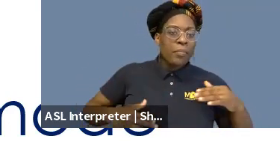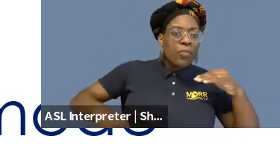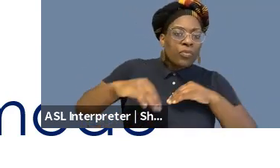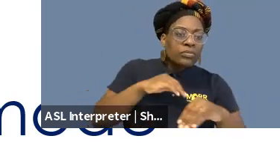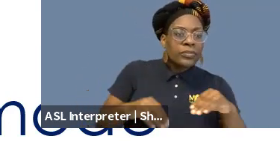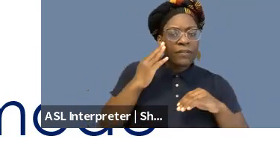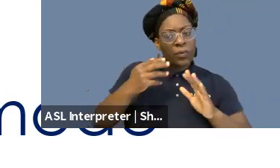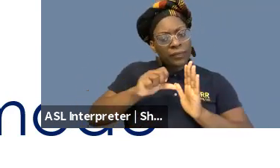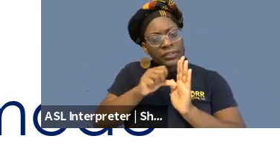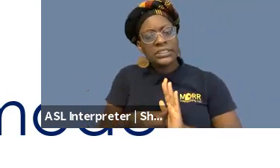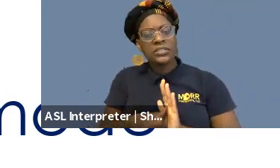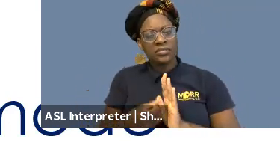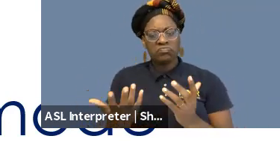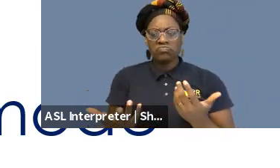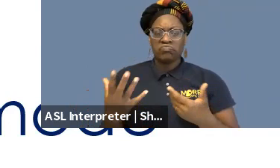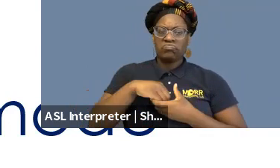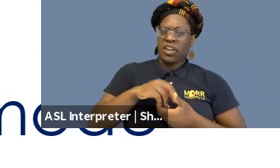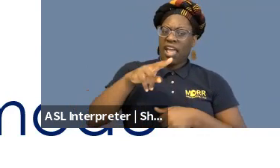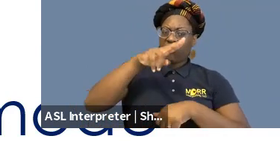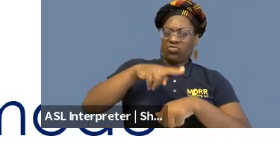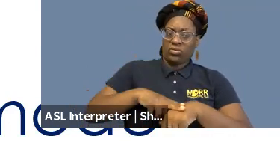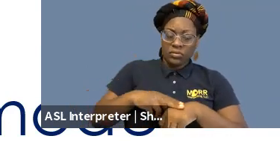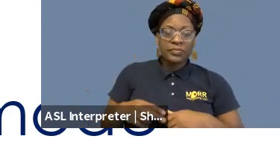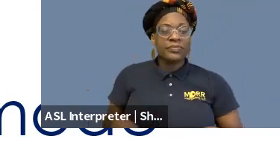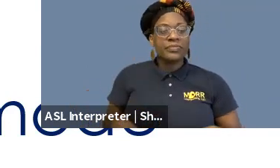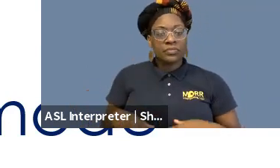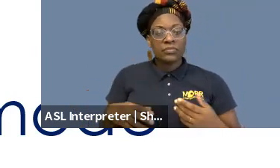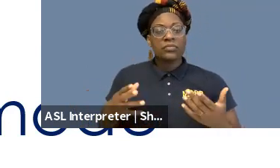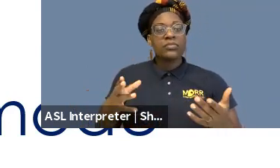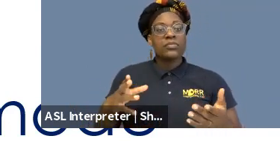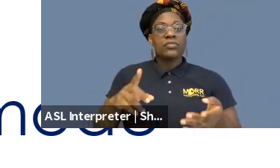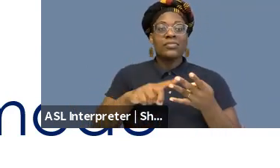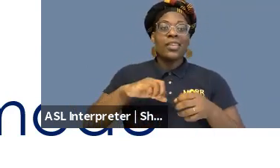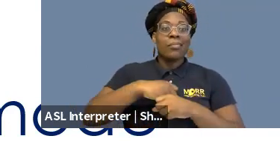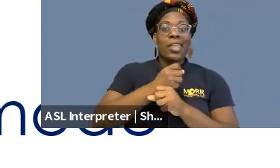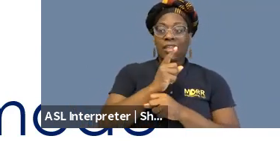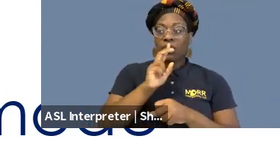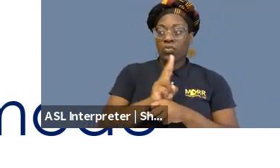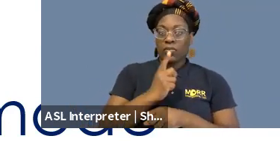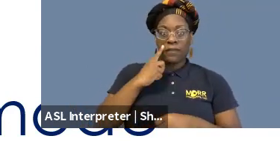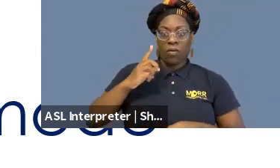However, this standard advice needs to be modified for online presentations. Instead of eye contact,